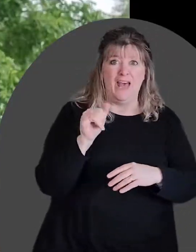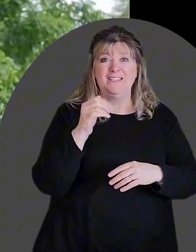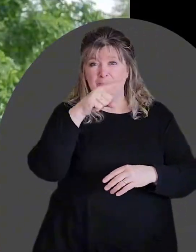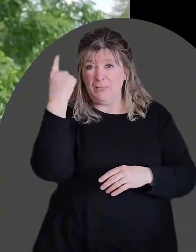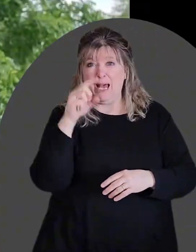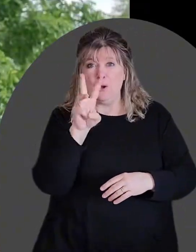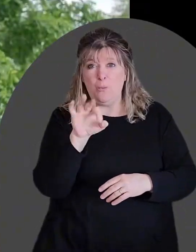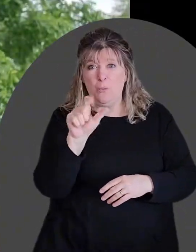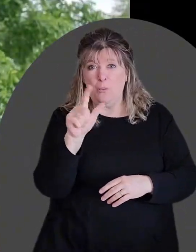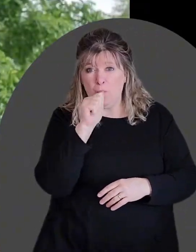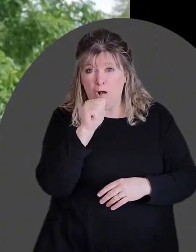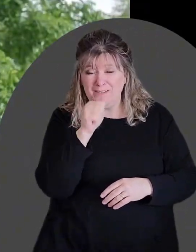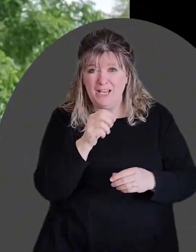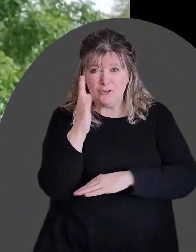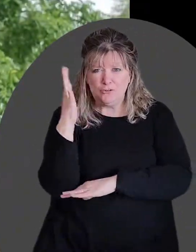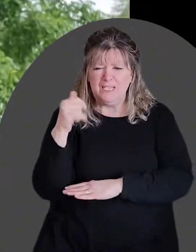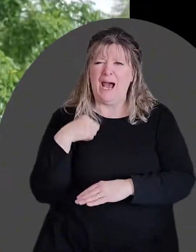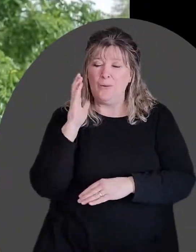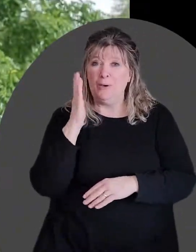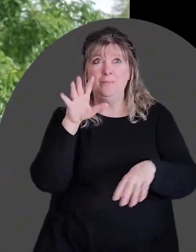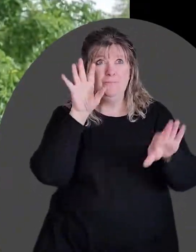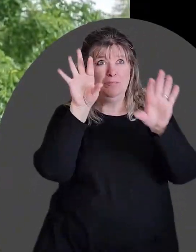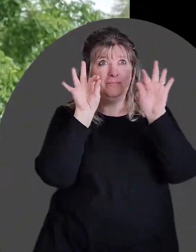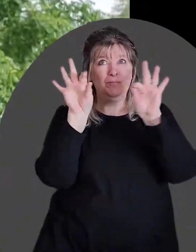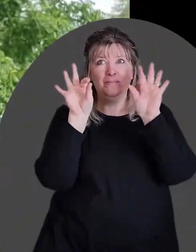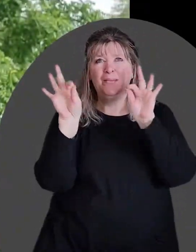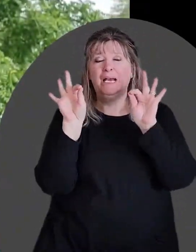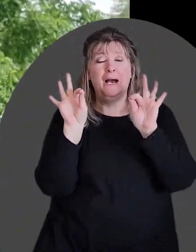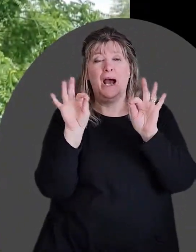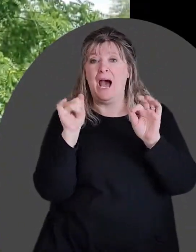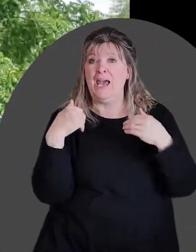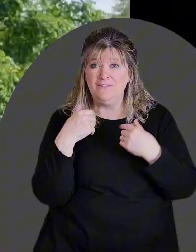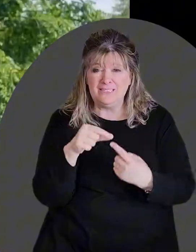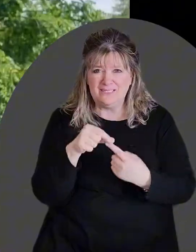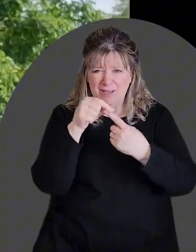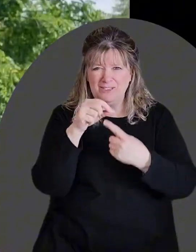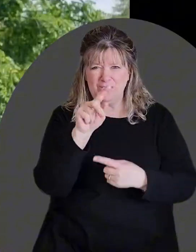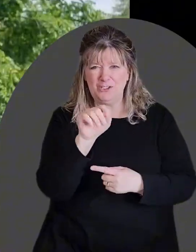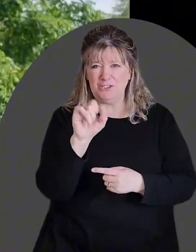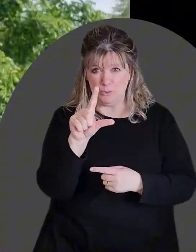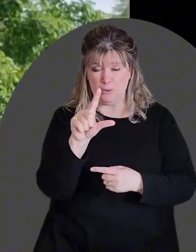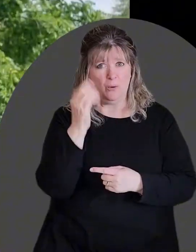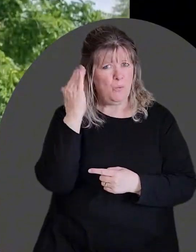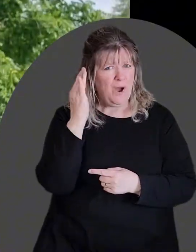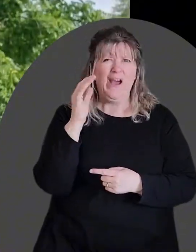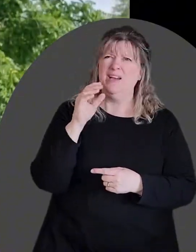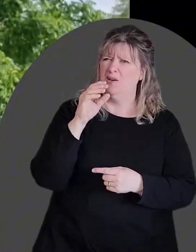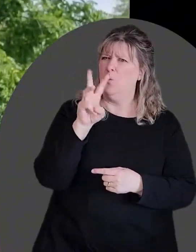I'm gonna be picking some black walnuts I've got a special tool because those walnuts are up there pretty good